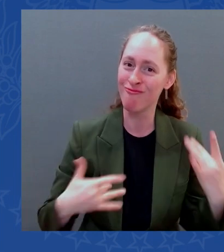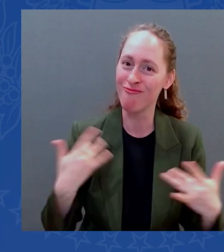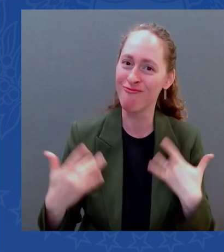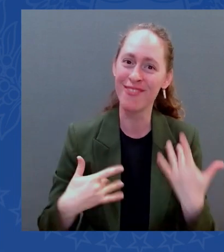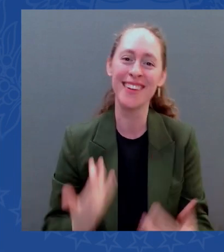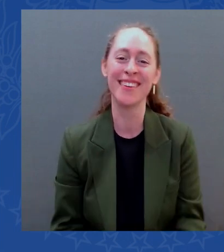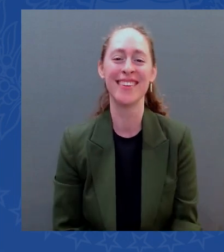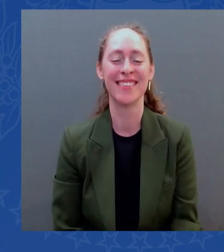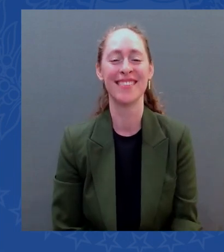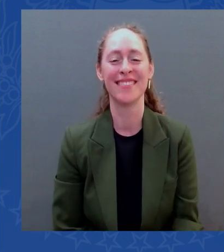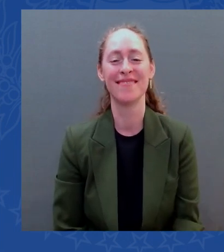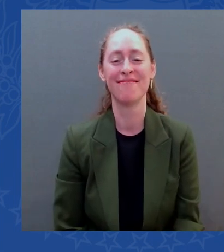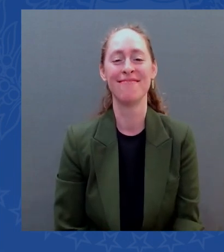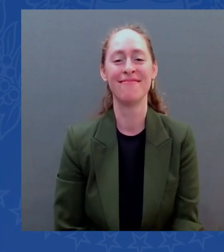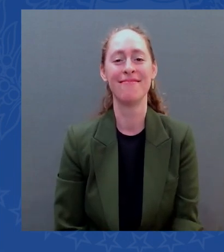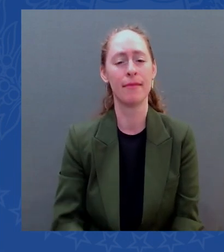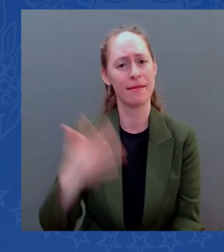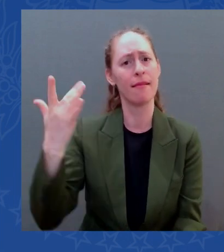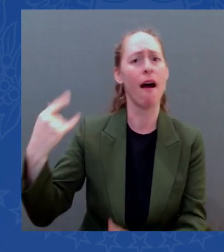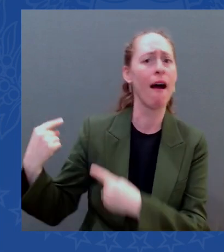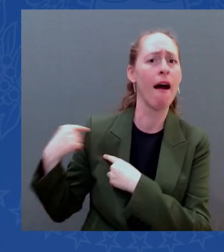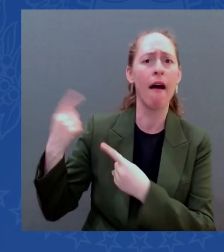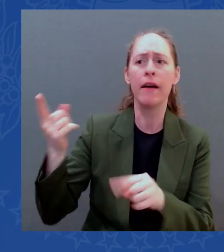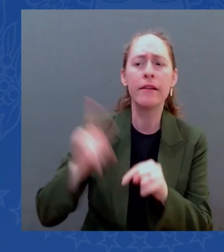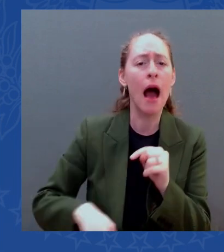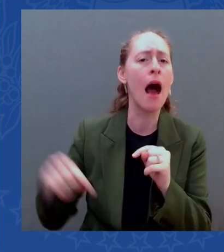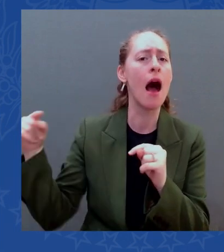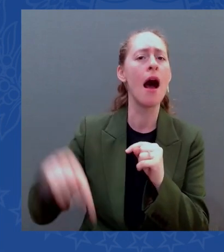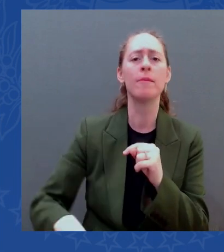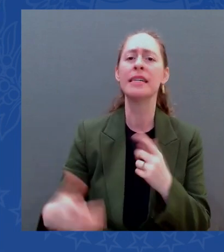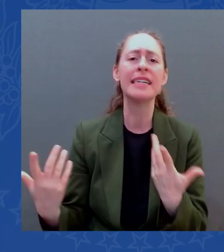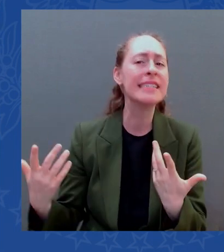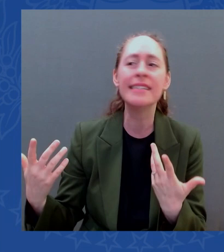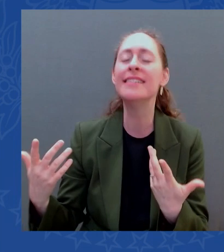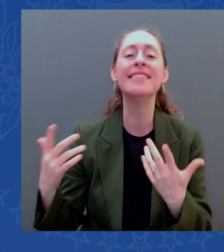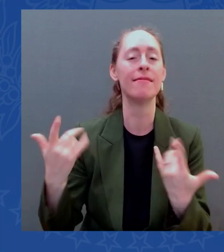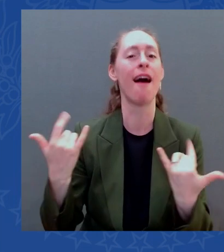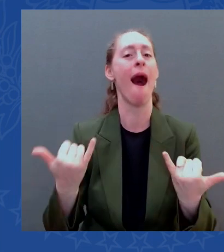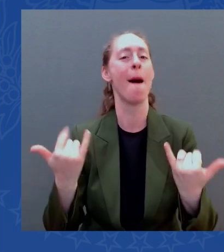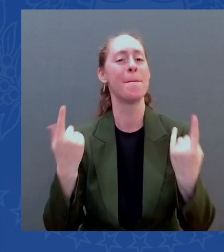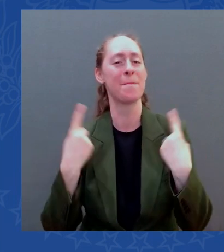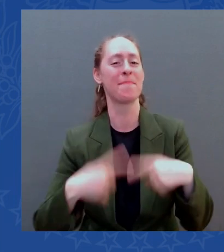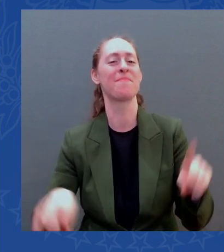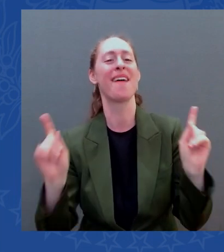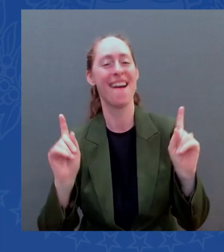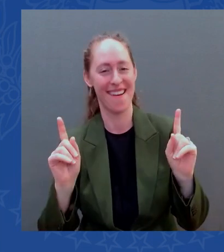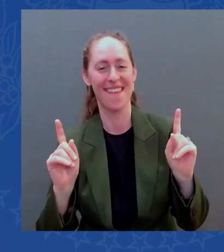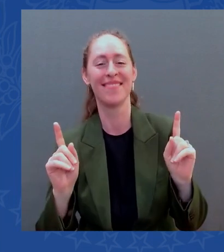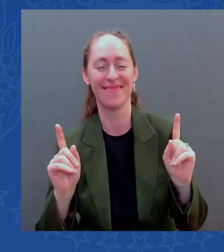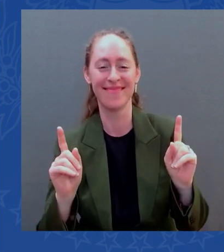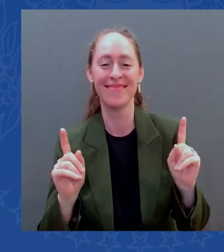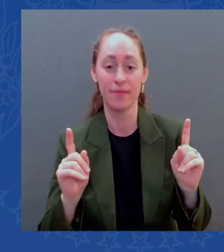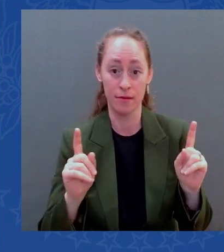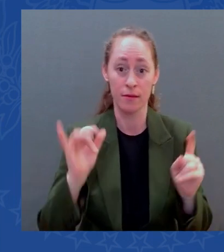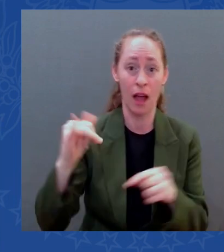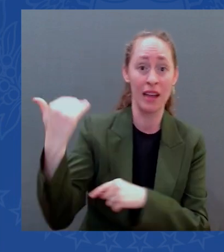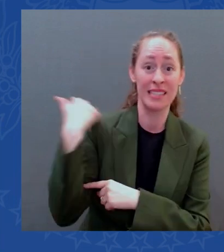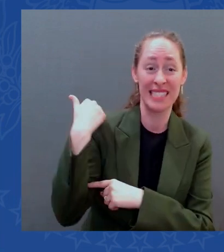The Lightning's 2020 Stanley Cup championship was one defined by the extraordinary time of sacrifice -- on and off the ice --